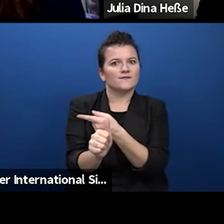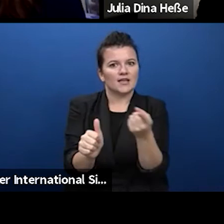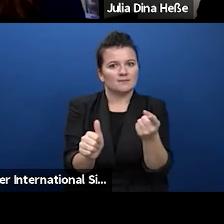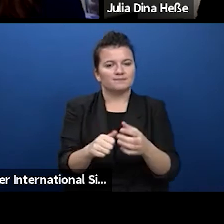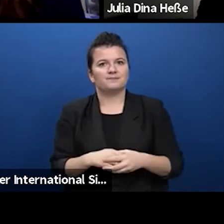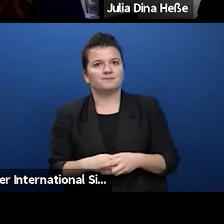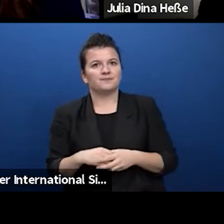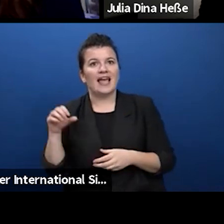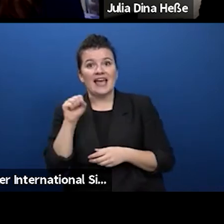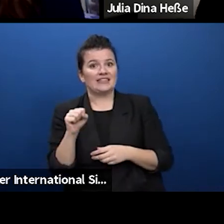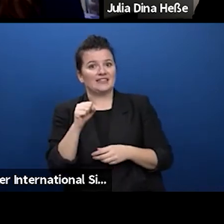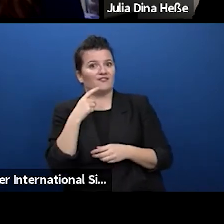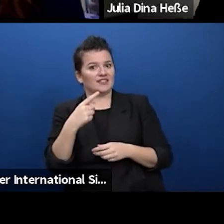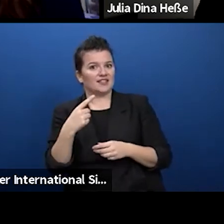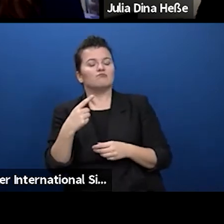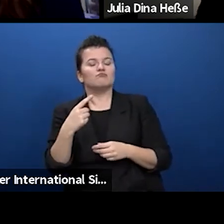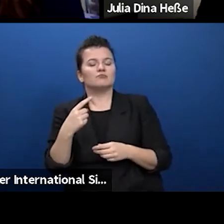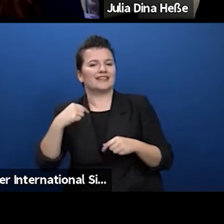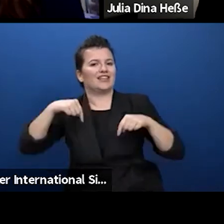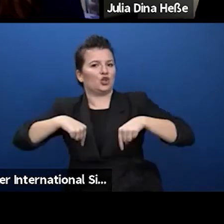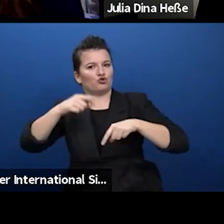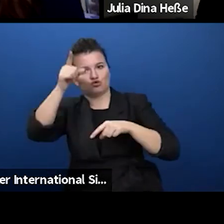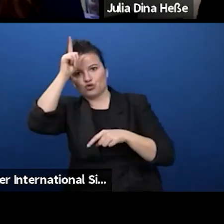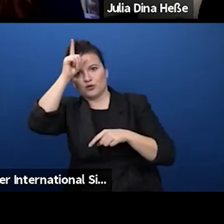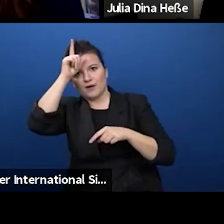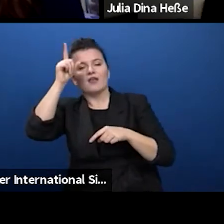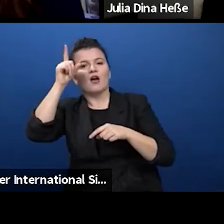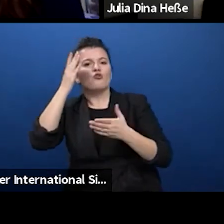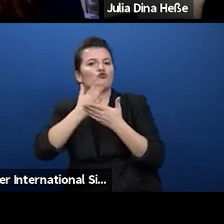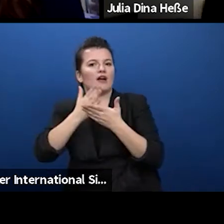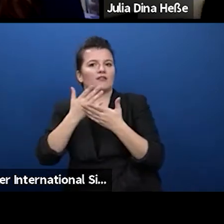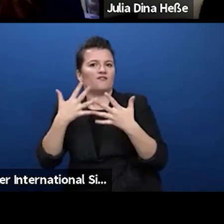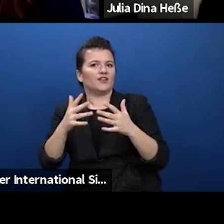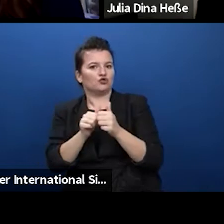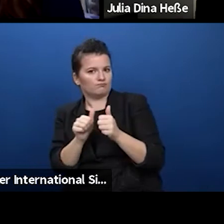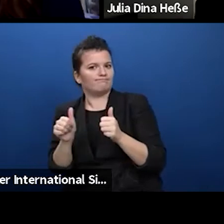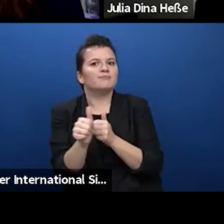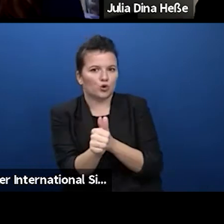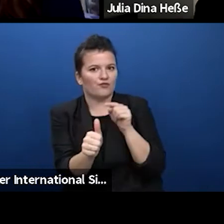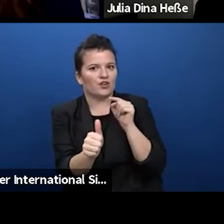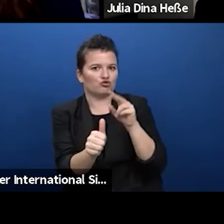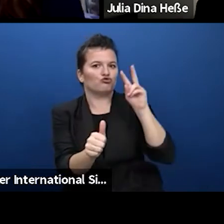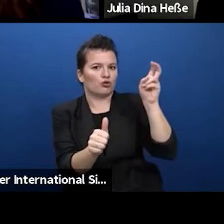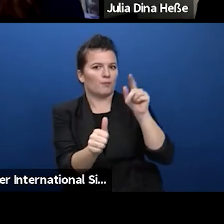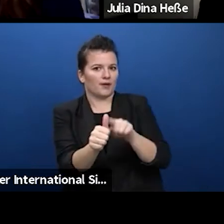other countries are much more advanced in this. Yvette what is your experience with this, talking